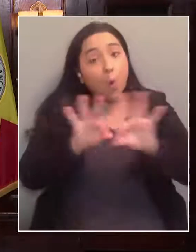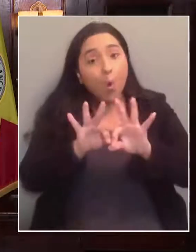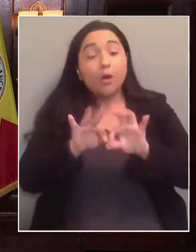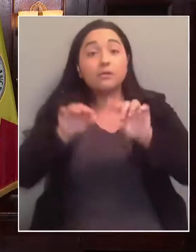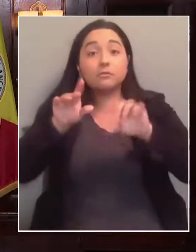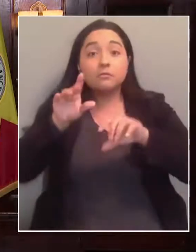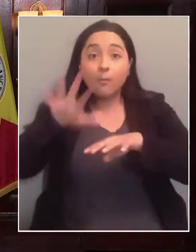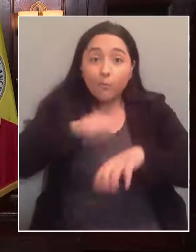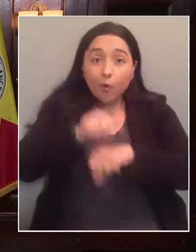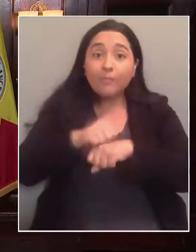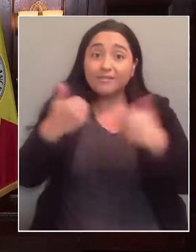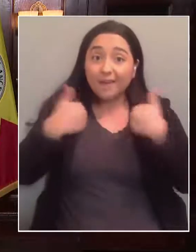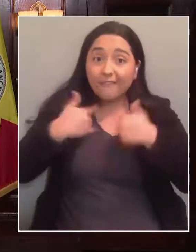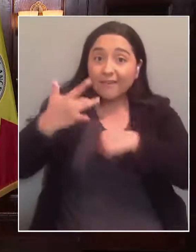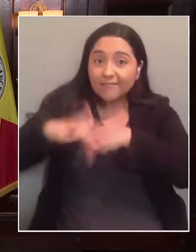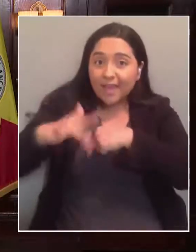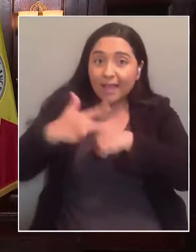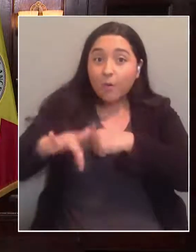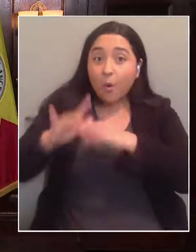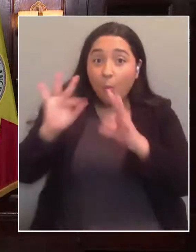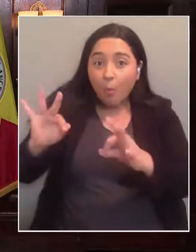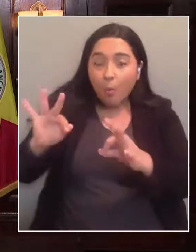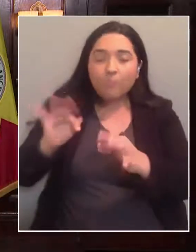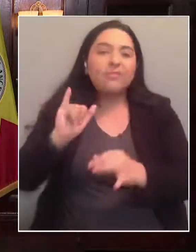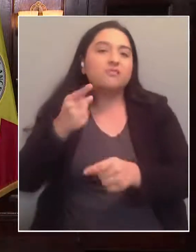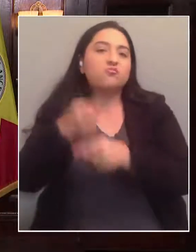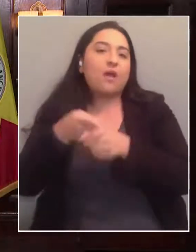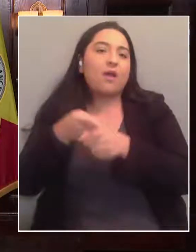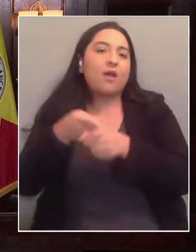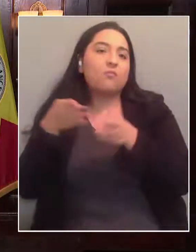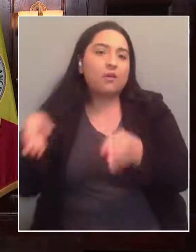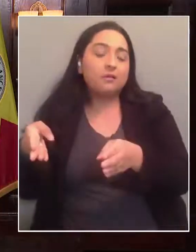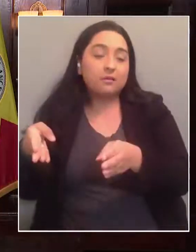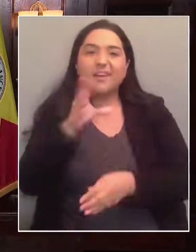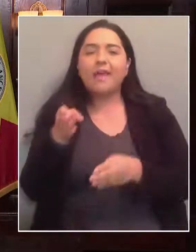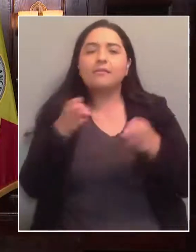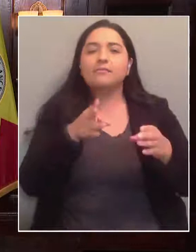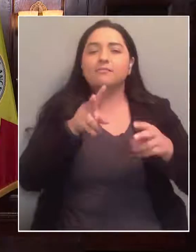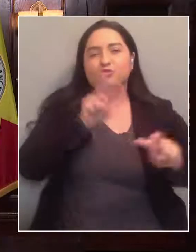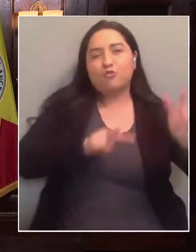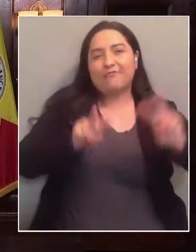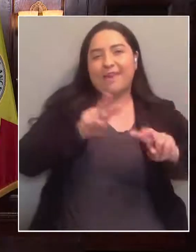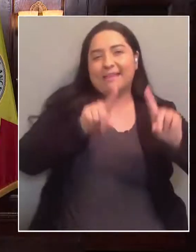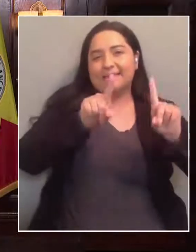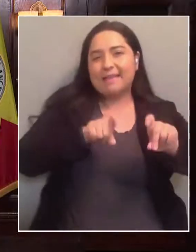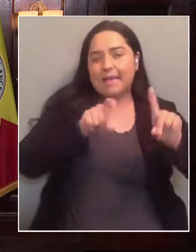METRIC. UNTIL TERMS OF SURVEILLANCE TESTING, SURE. WHETHER YOU DO THAT AT A BIG